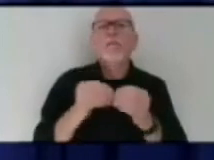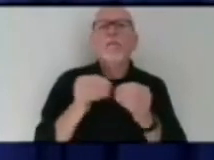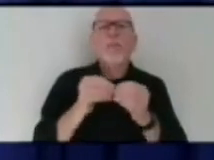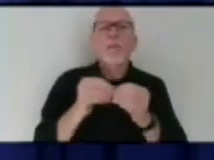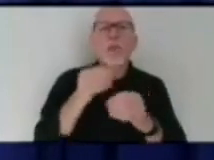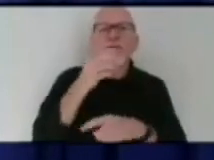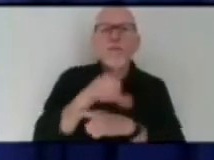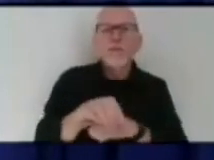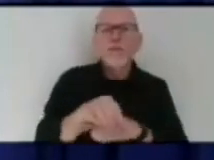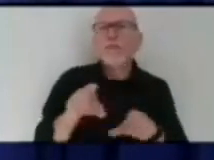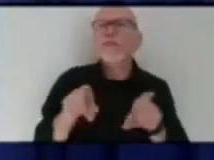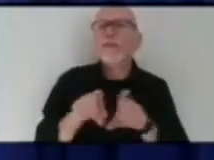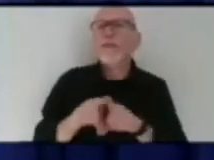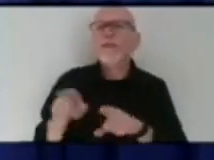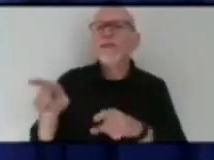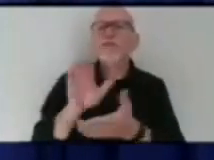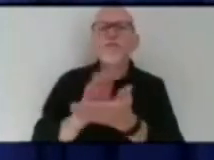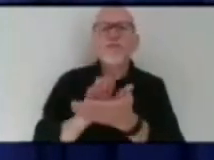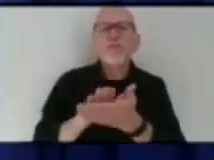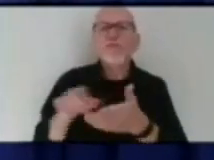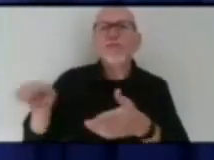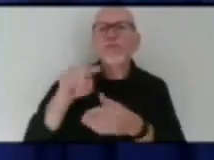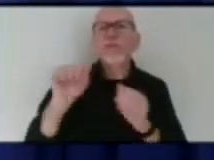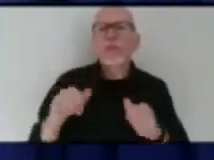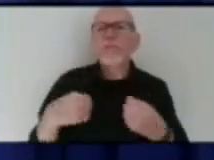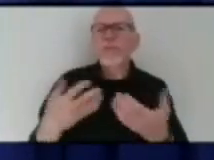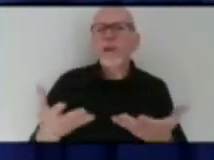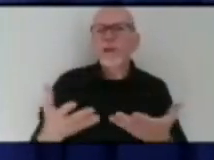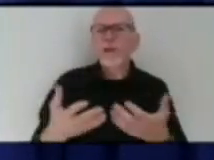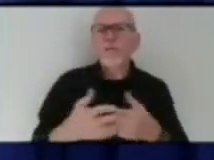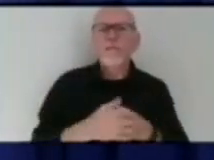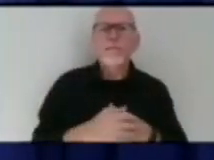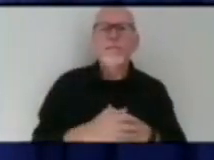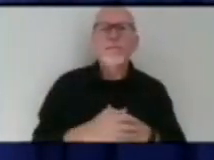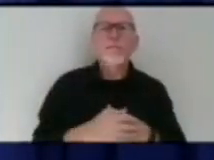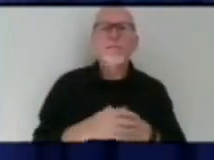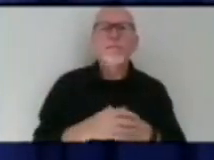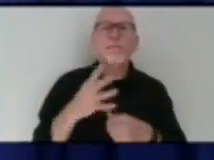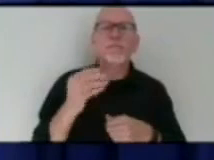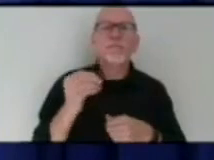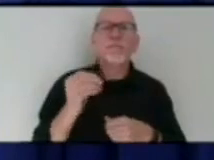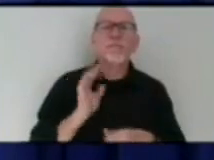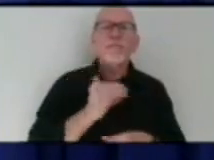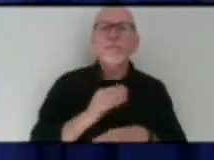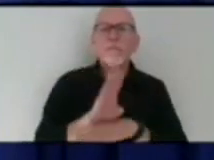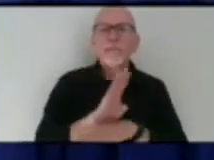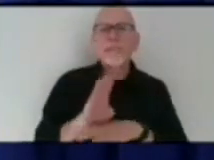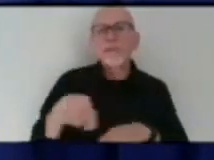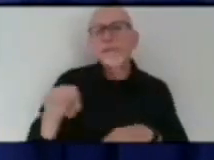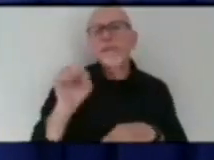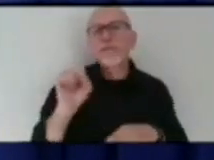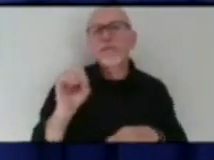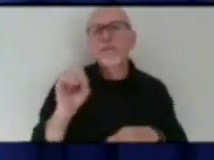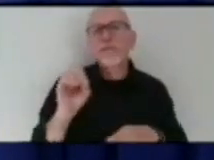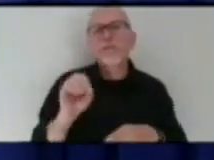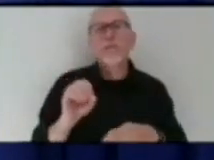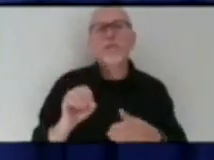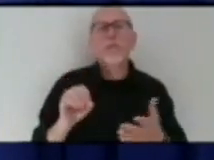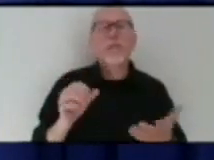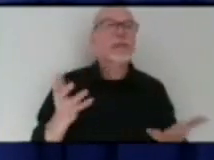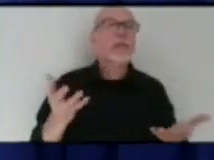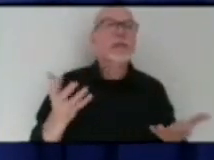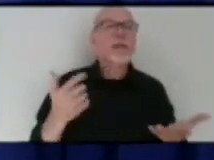our schools are able to provide, um, and our businesses. So, look, I'm not